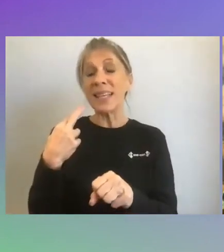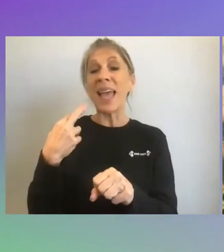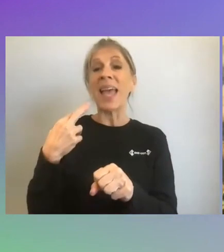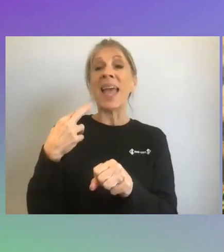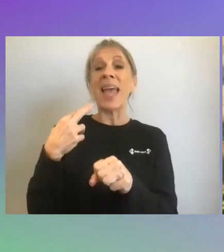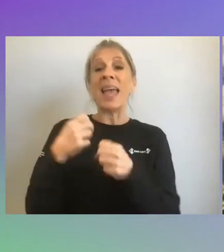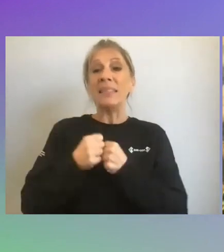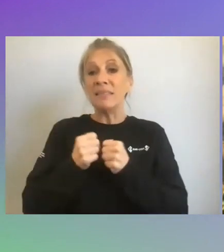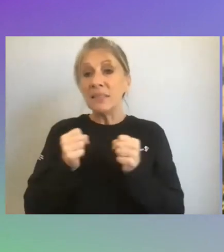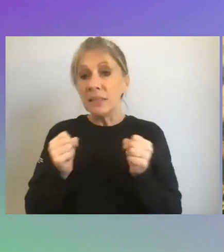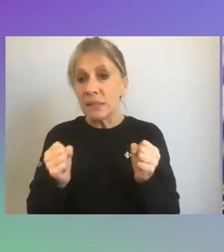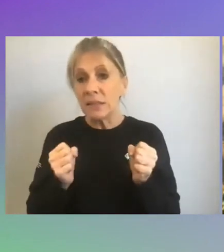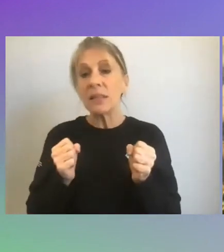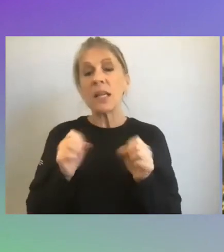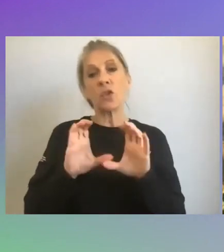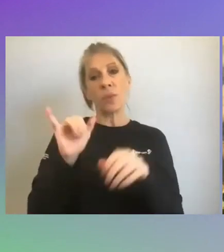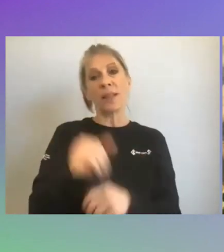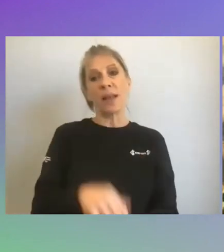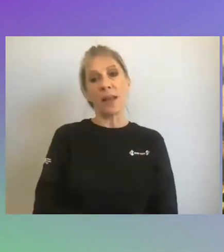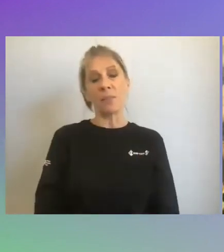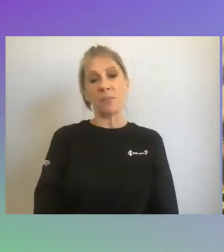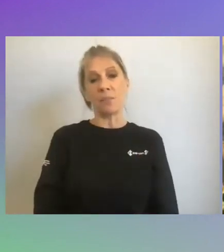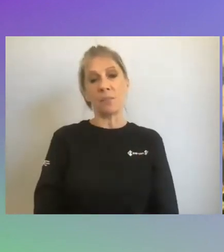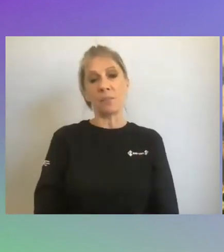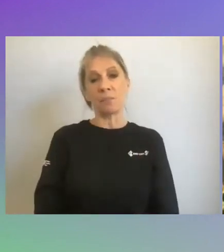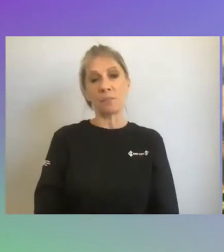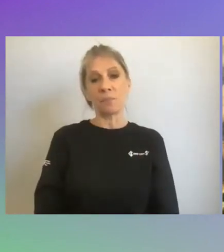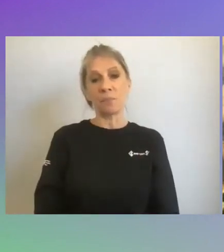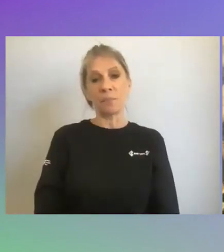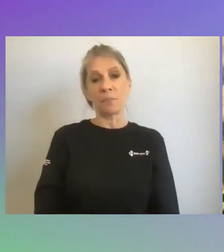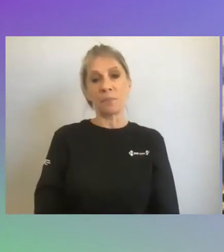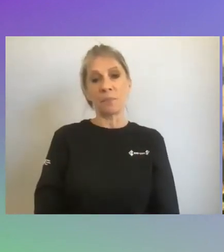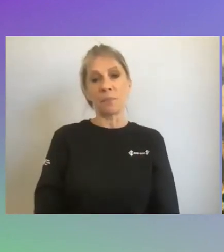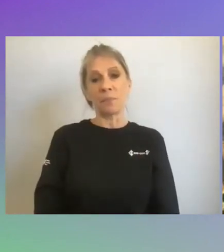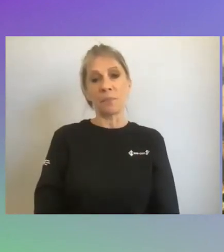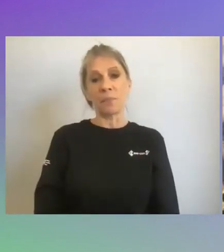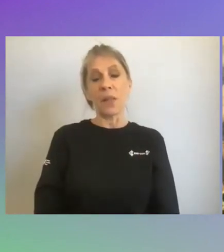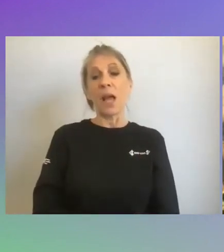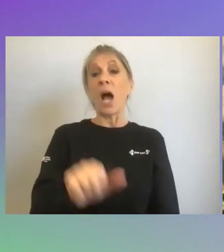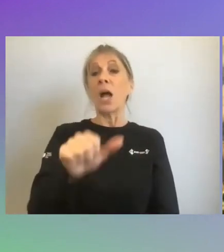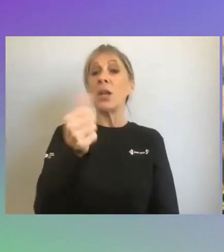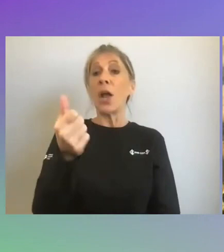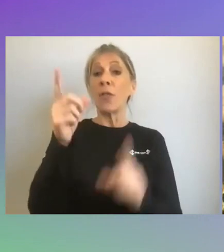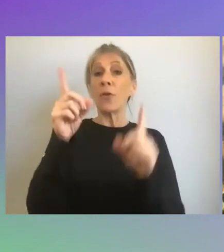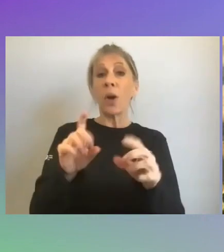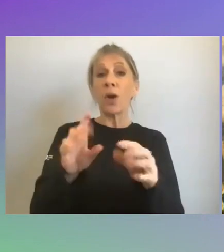So absolutely. Um, yeah. And then another